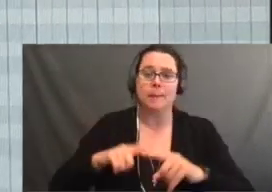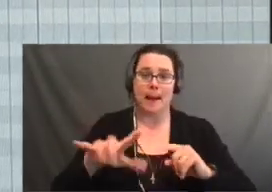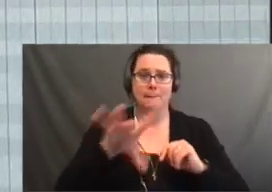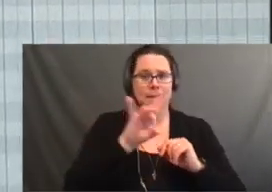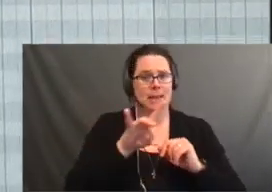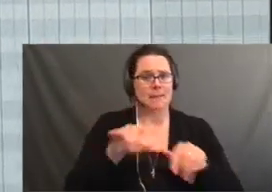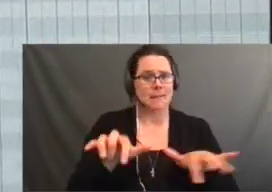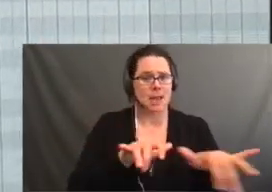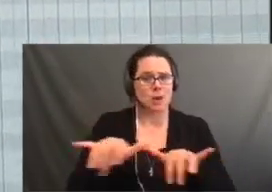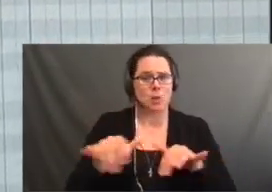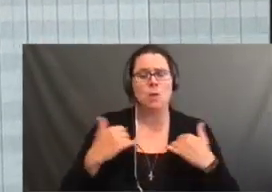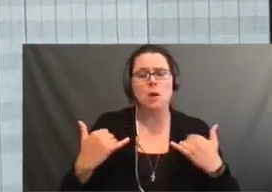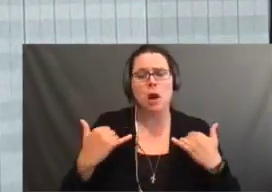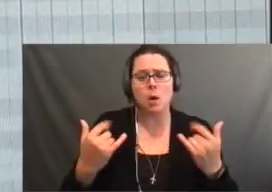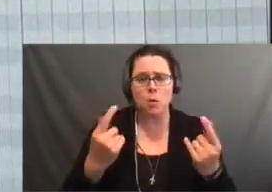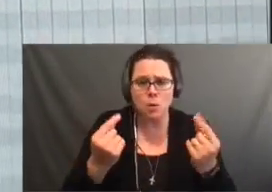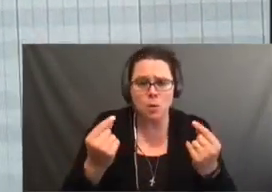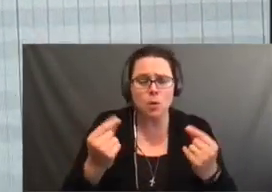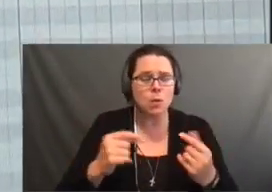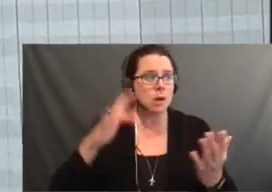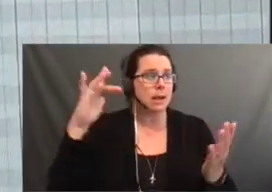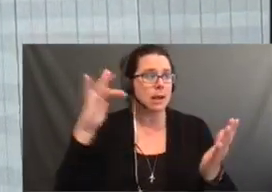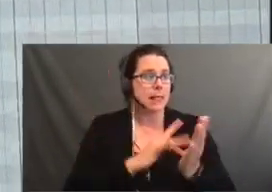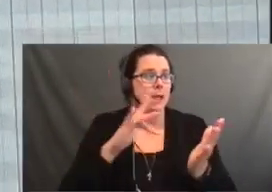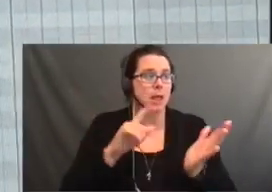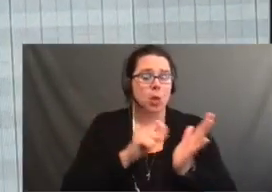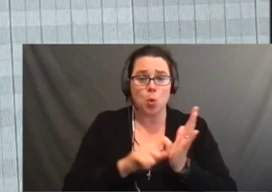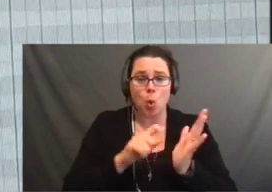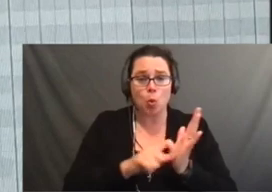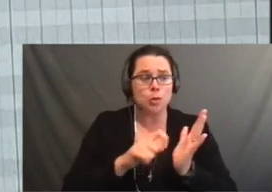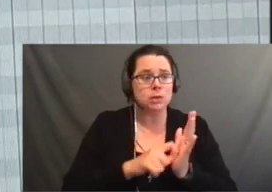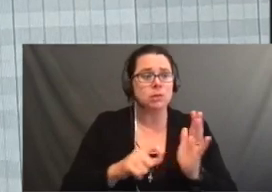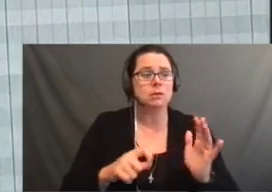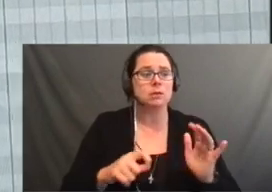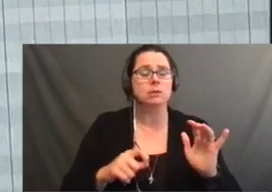But I chose piano so now what you can do is you can click in the notes.